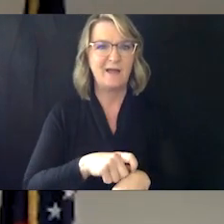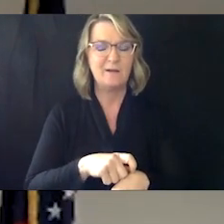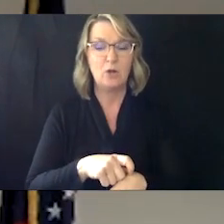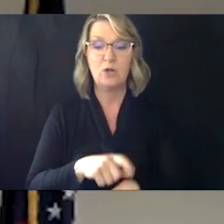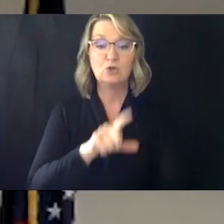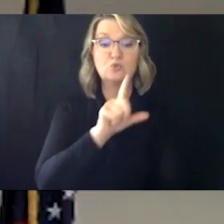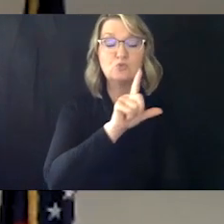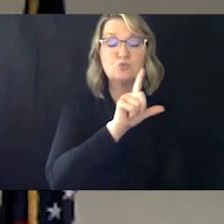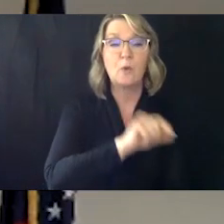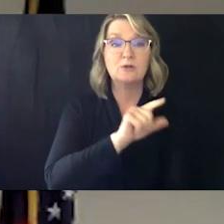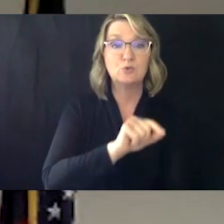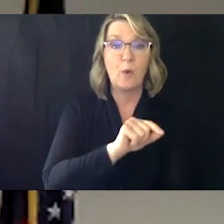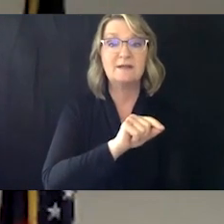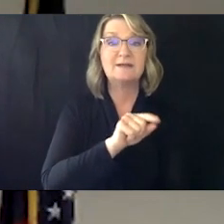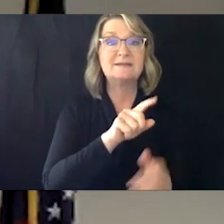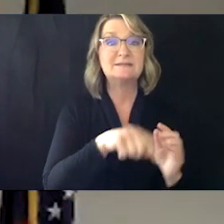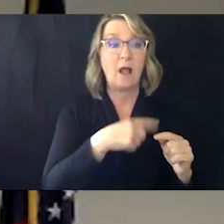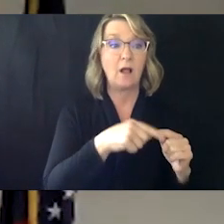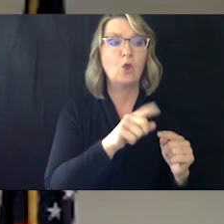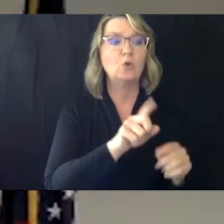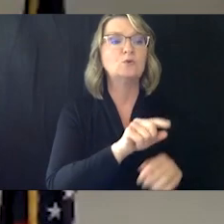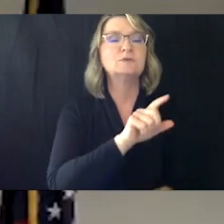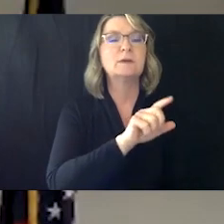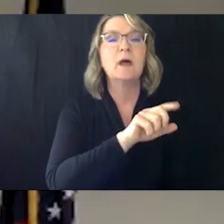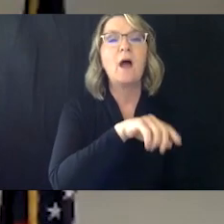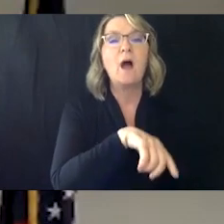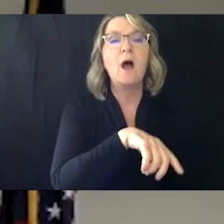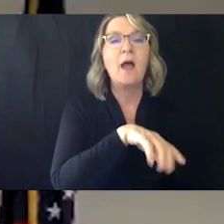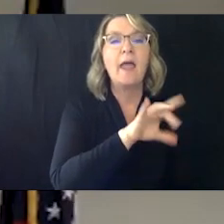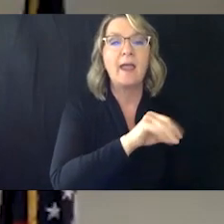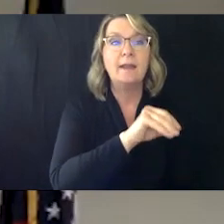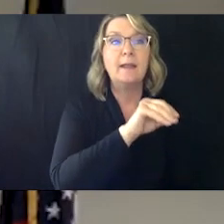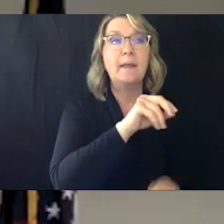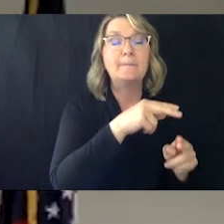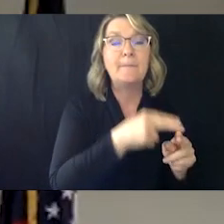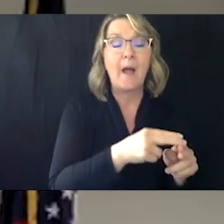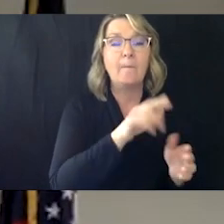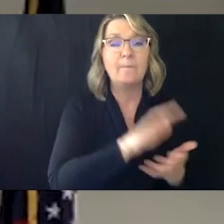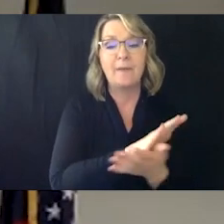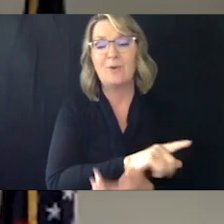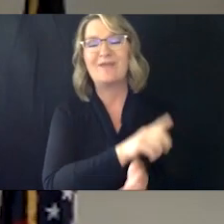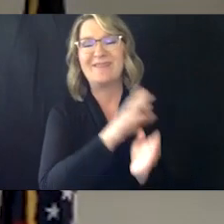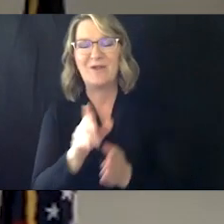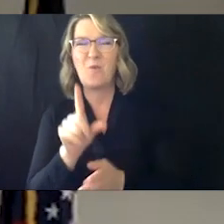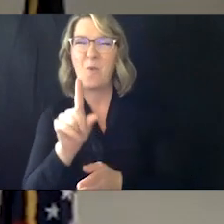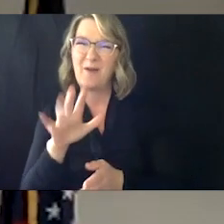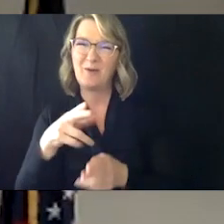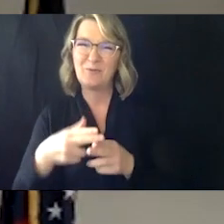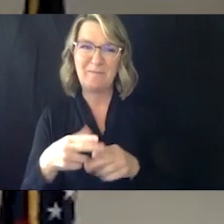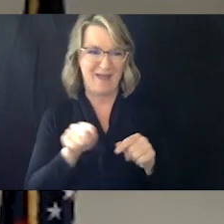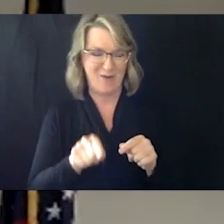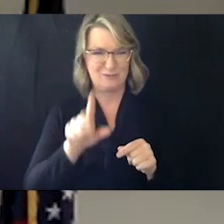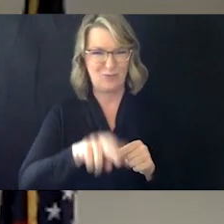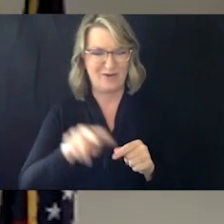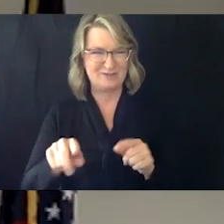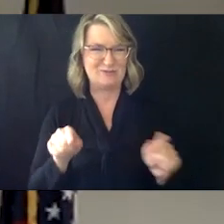an 80 pound paper in 2022 we used 100 pound paper and this the reason we chose to go this route was